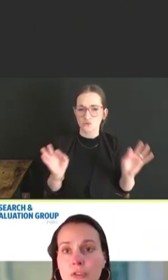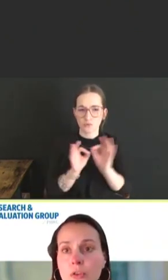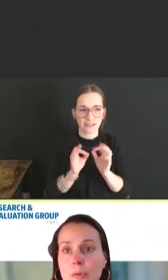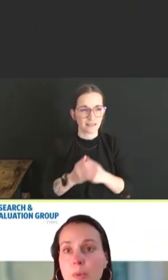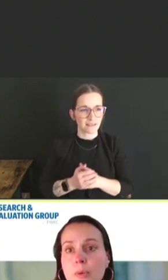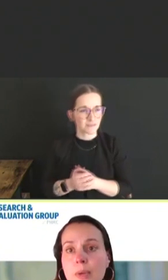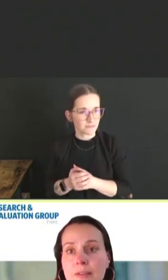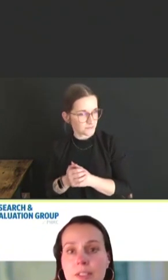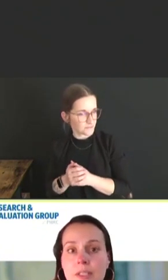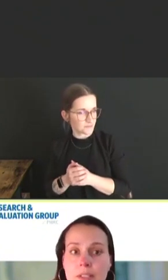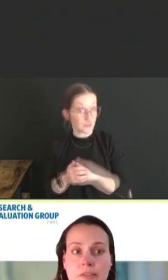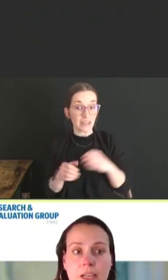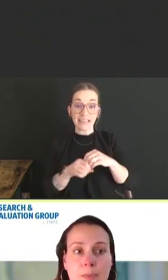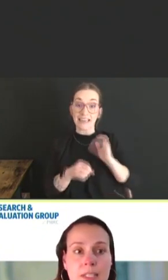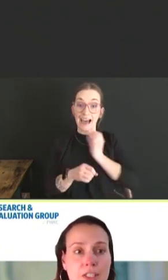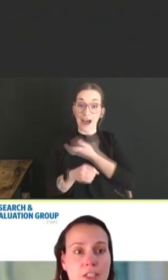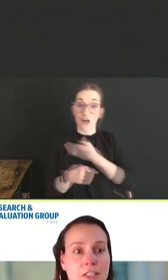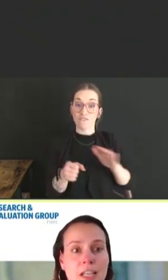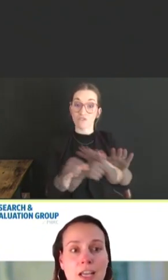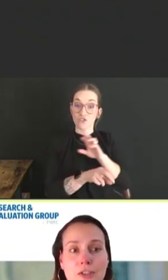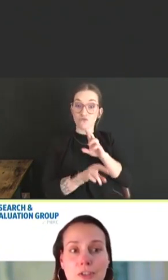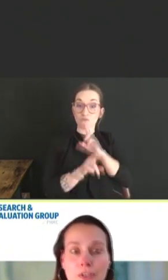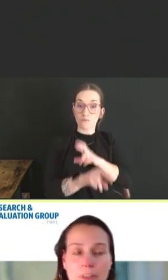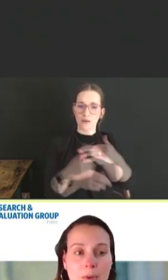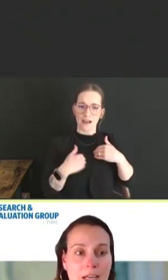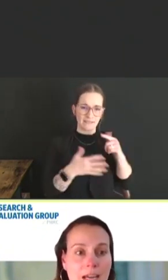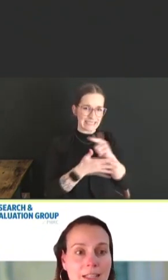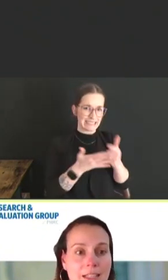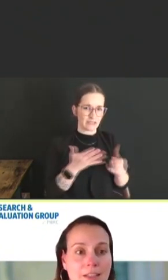In our full report, we have a series of recommendations. Certainly, we want to highlight